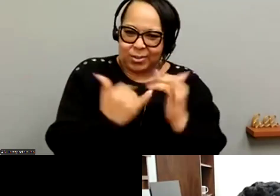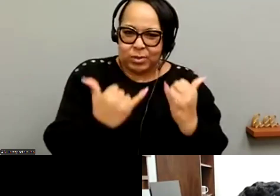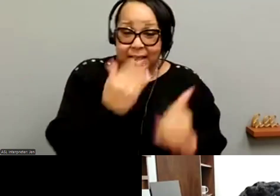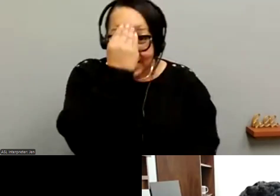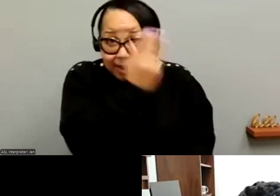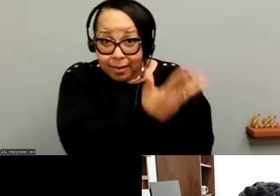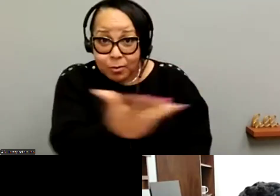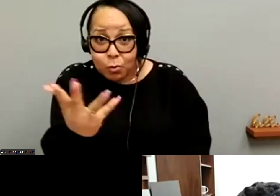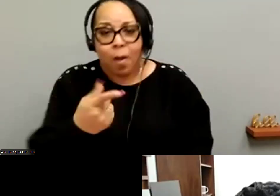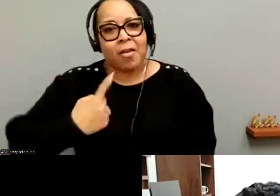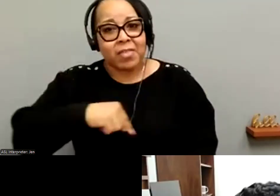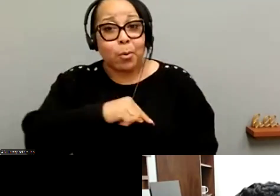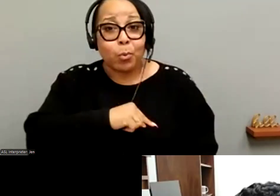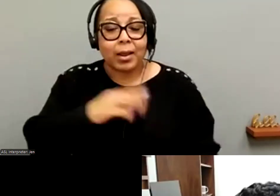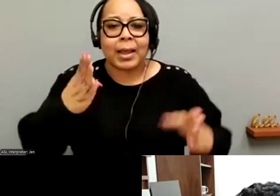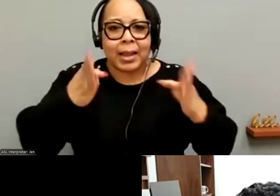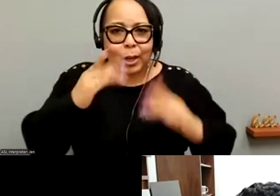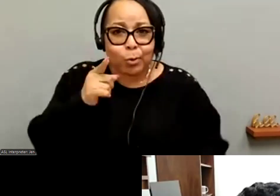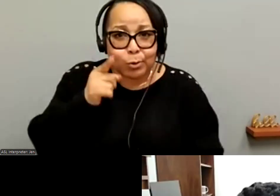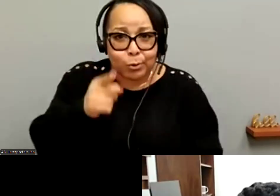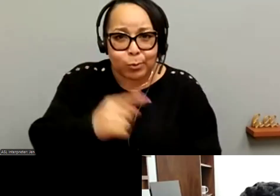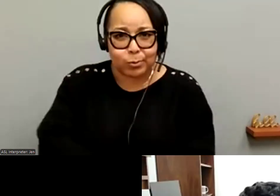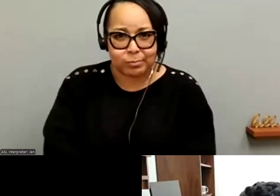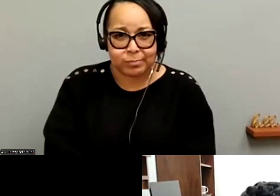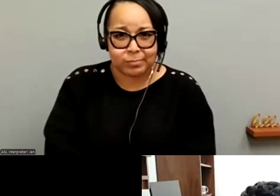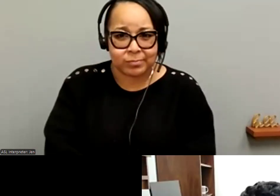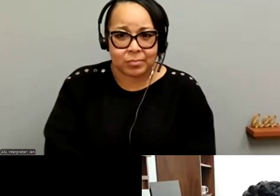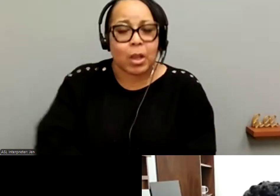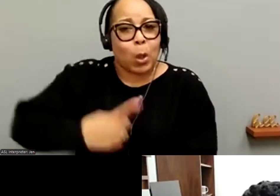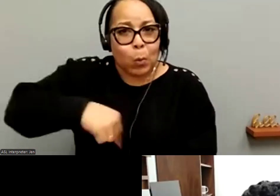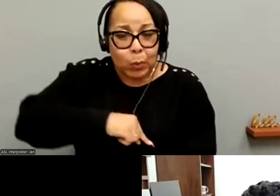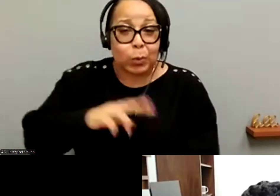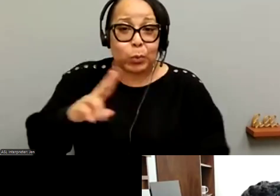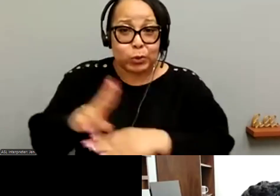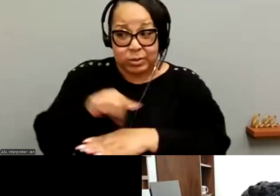13:14:51 that we hear you and that we 13:14:55 will use this information to